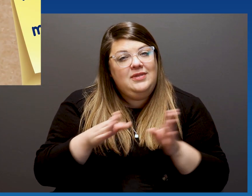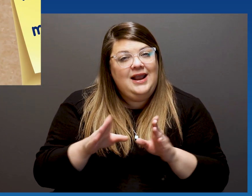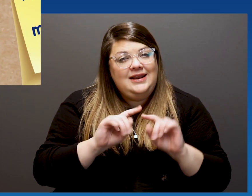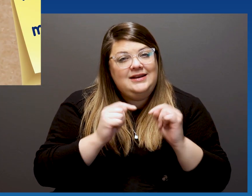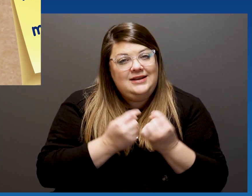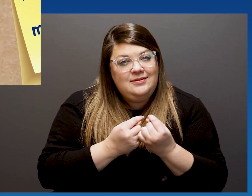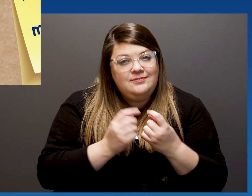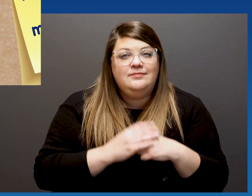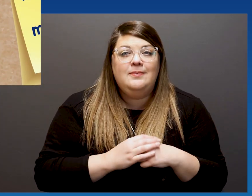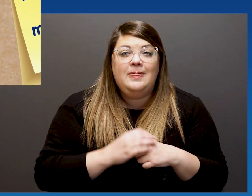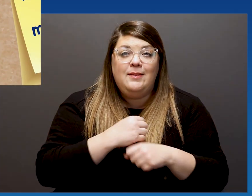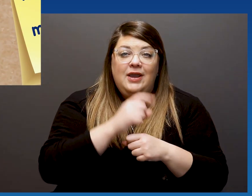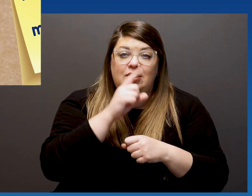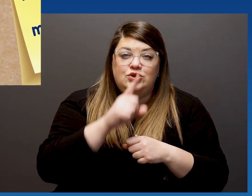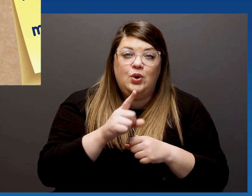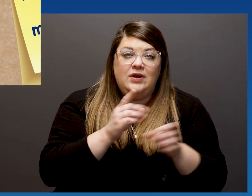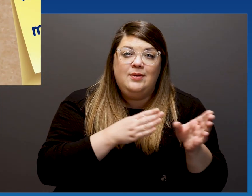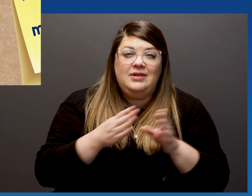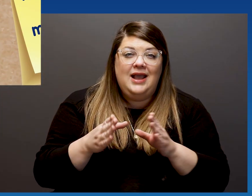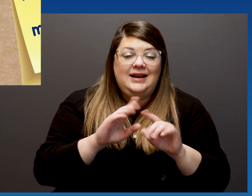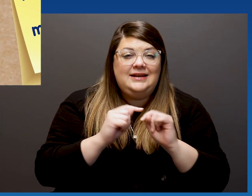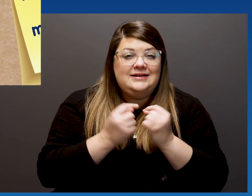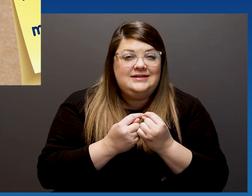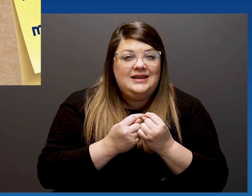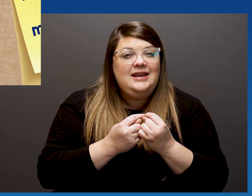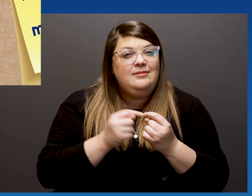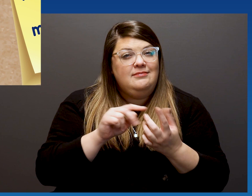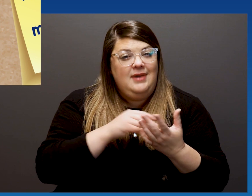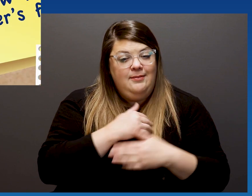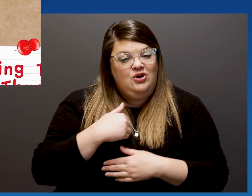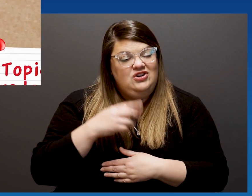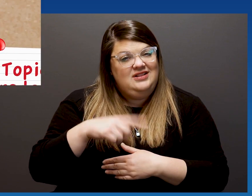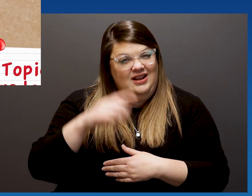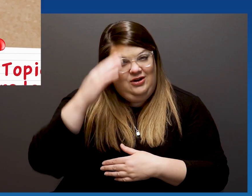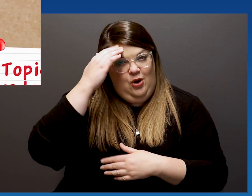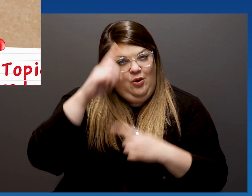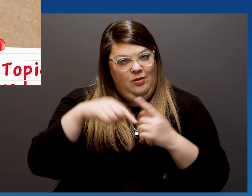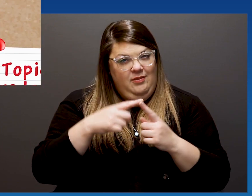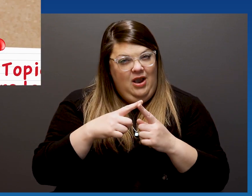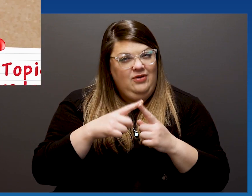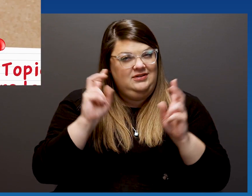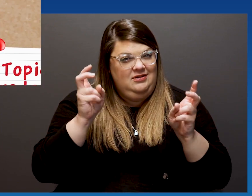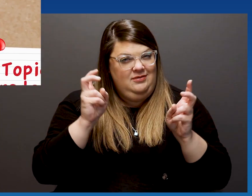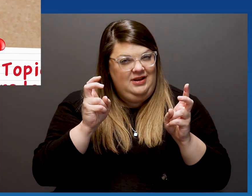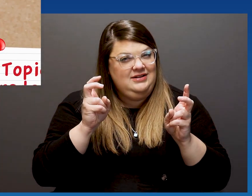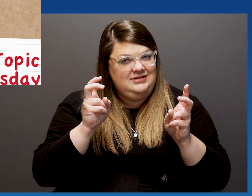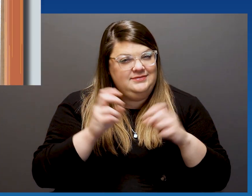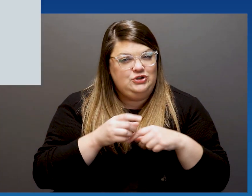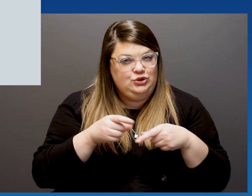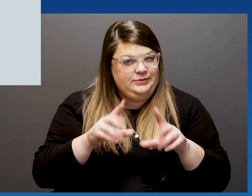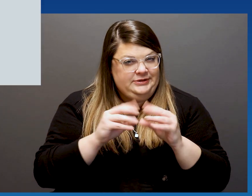making sure that the planning team members are aware of the meeting topics, reviewing the member's file,